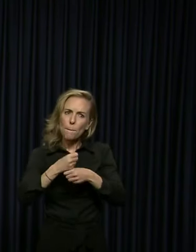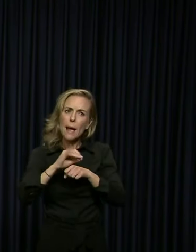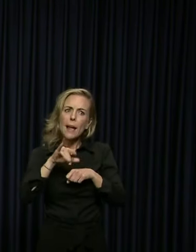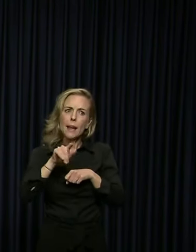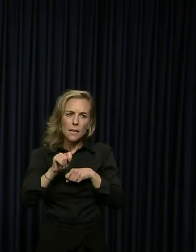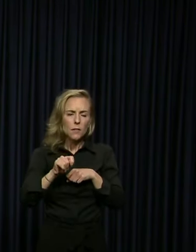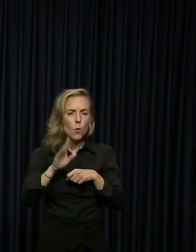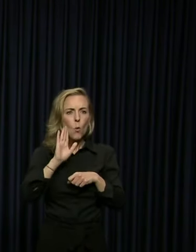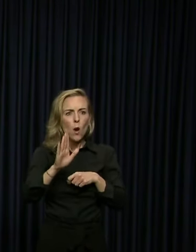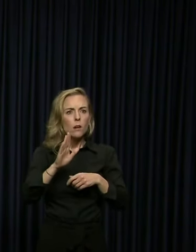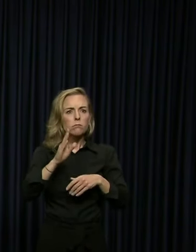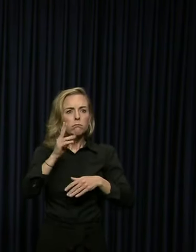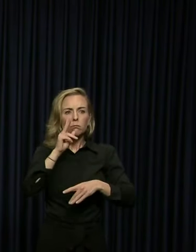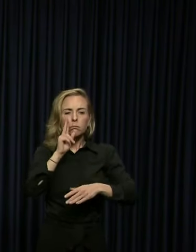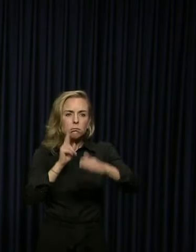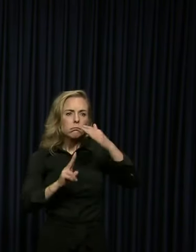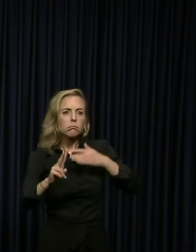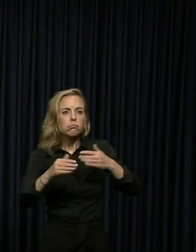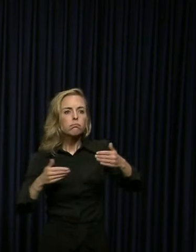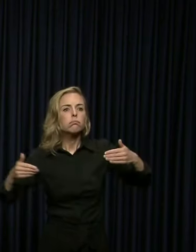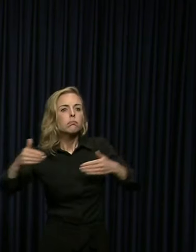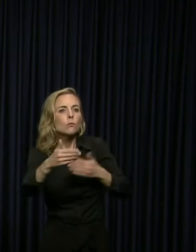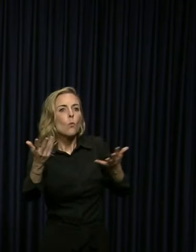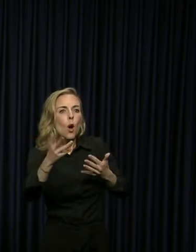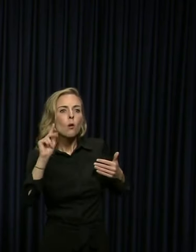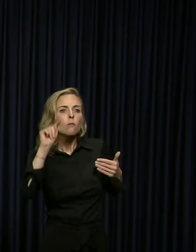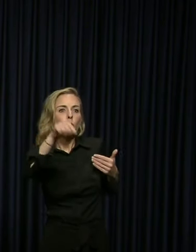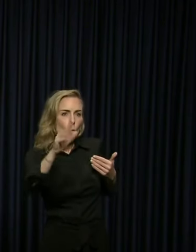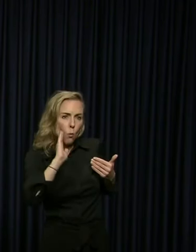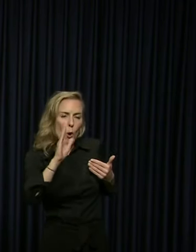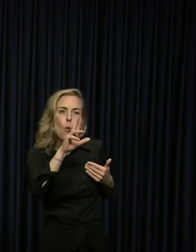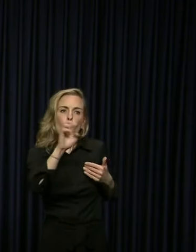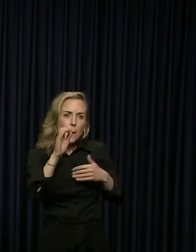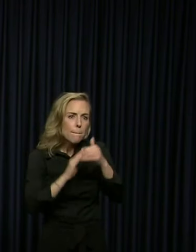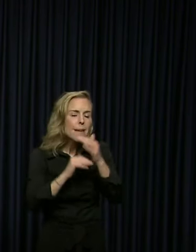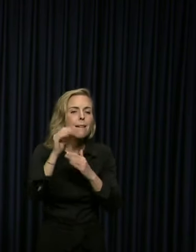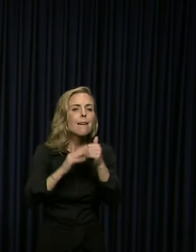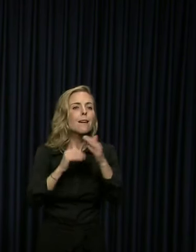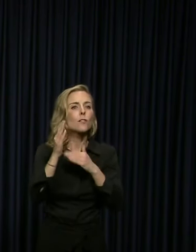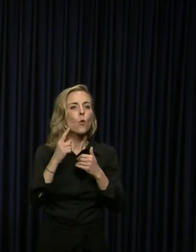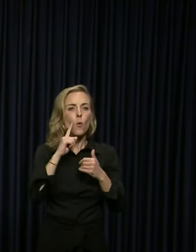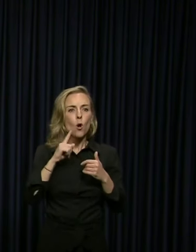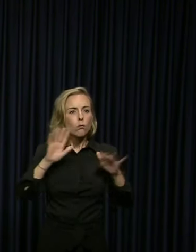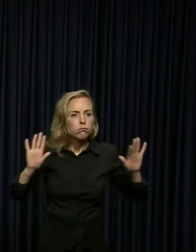EVERY DECISION, EVERY ACTION.